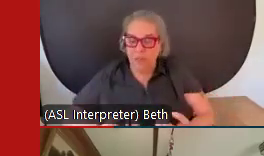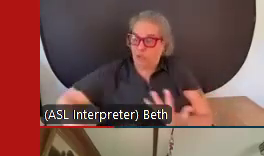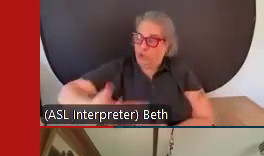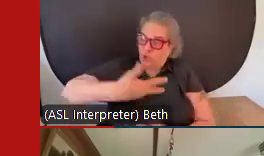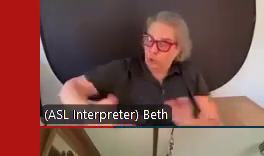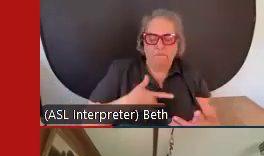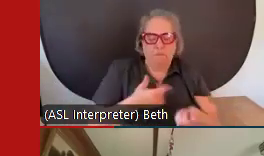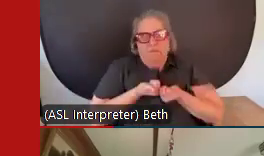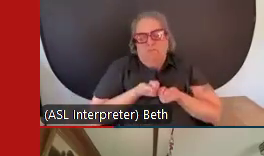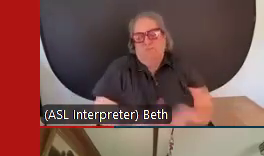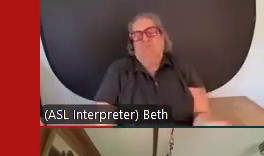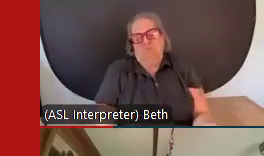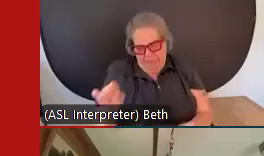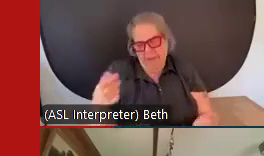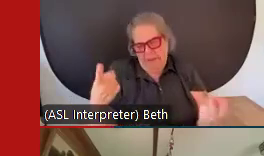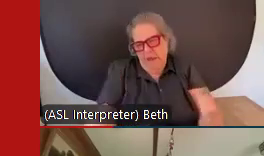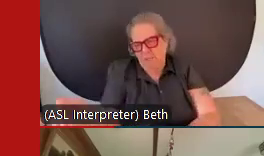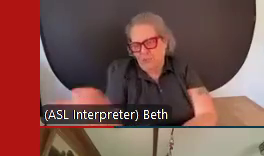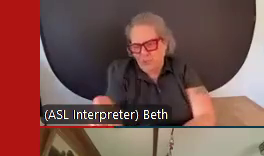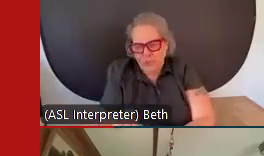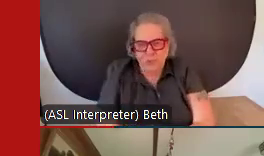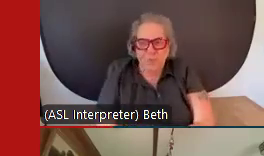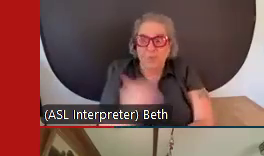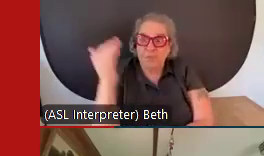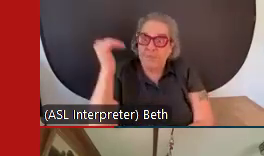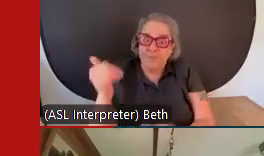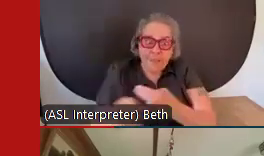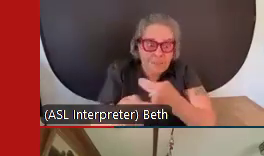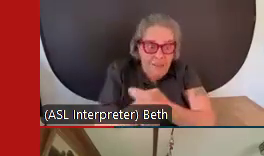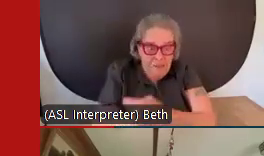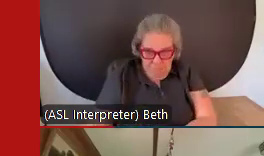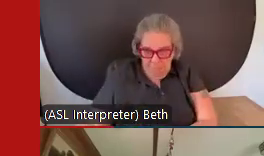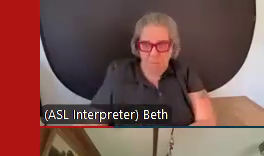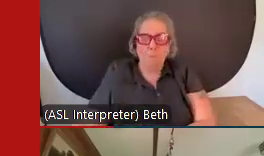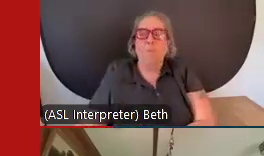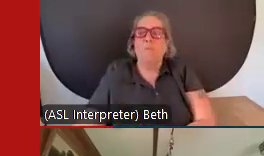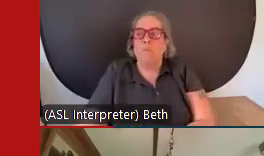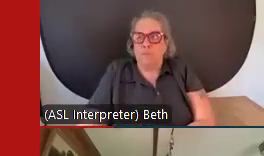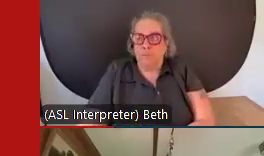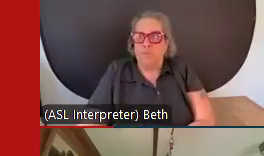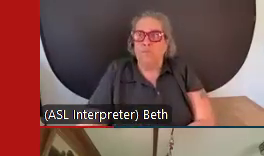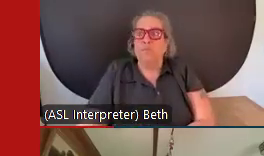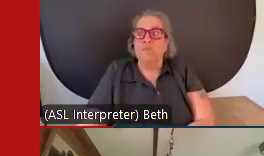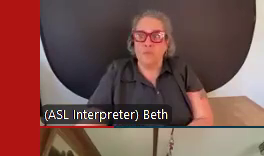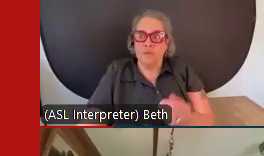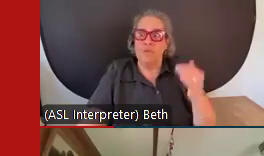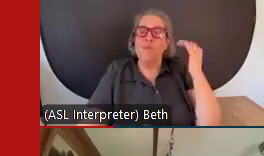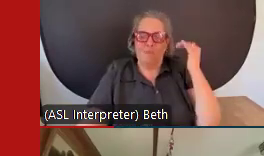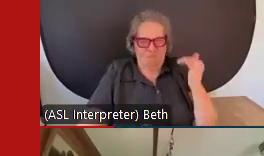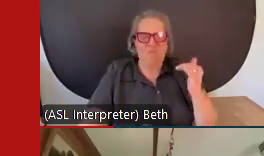Next slide, please.